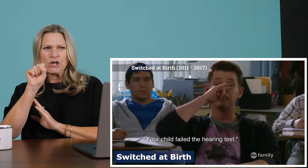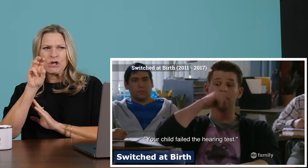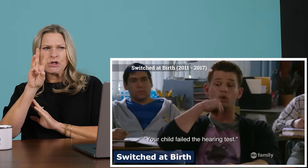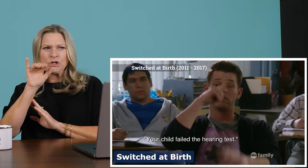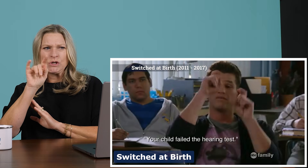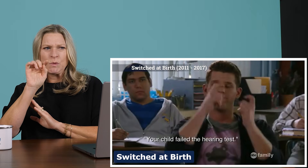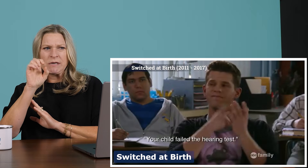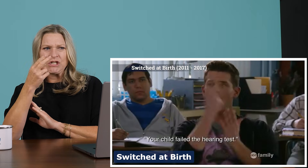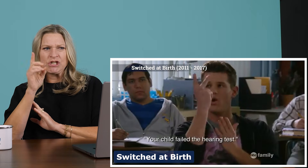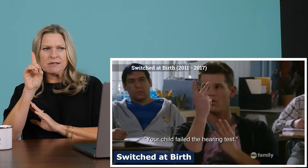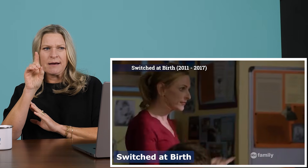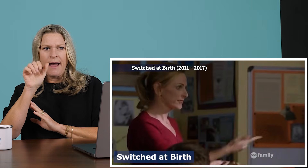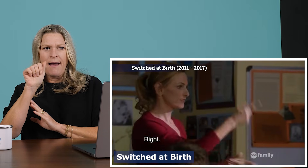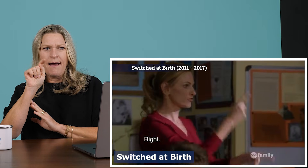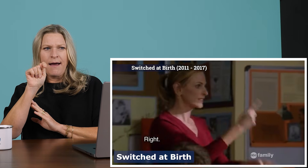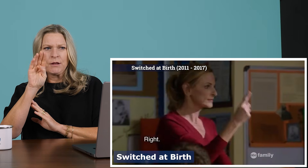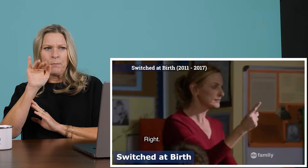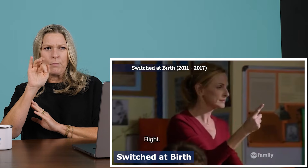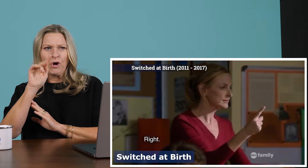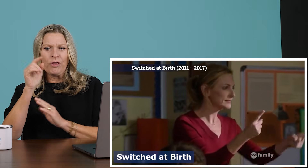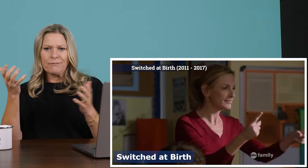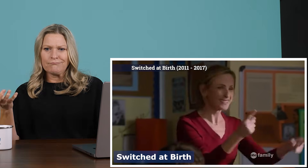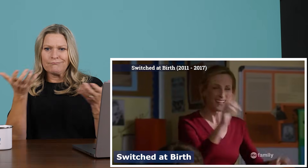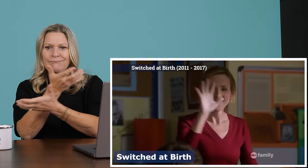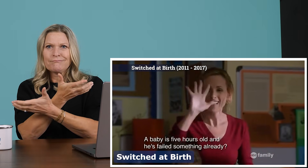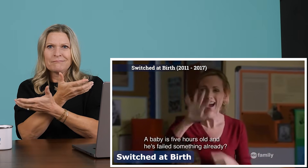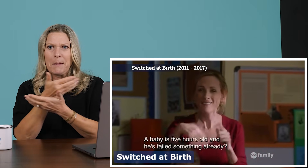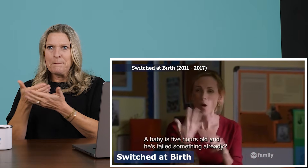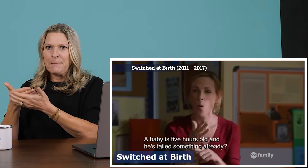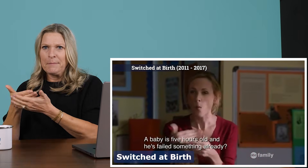Switched at Birth